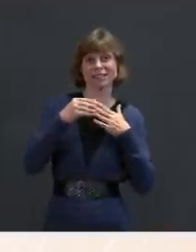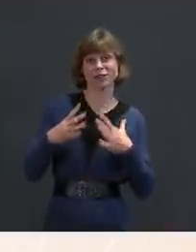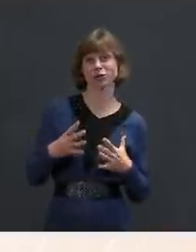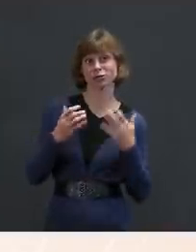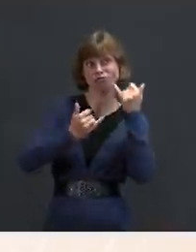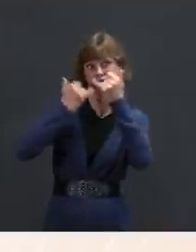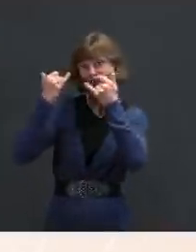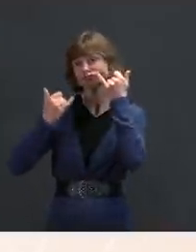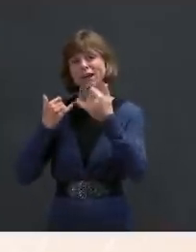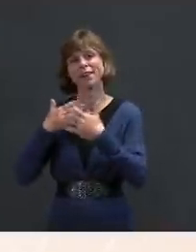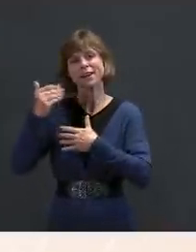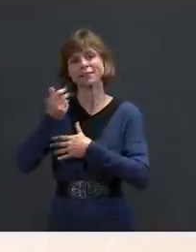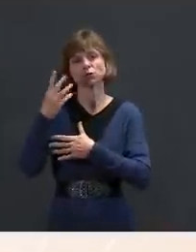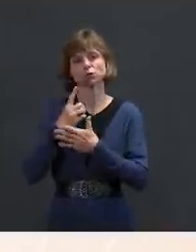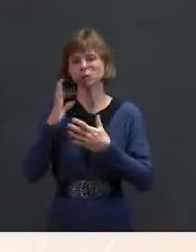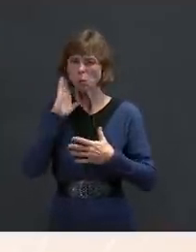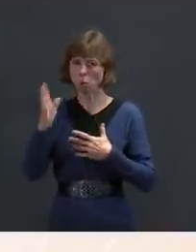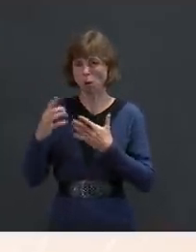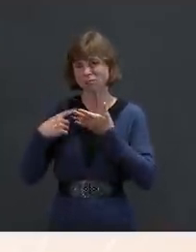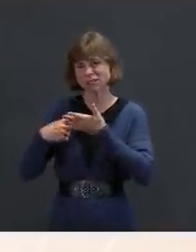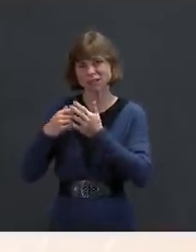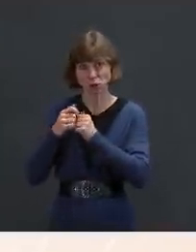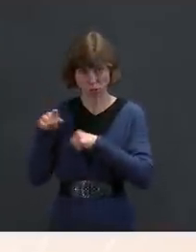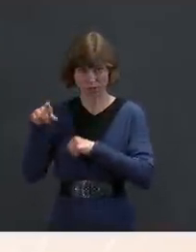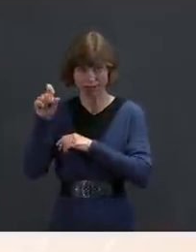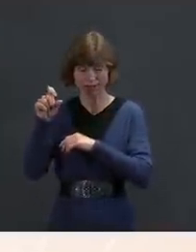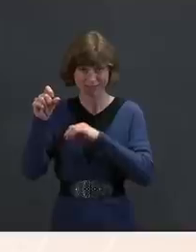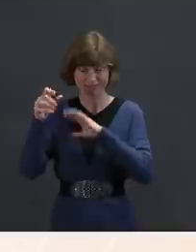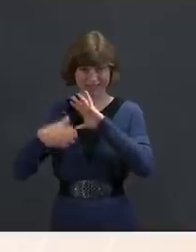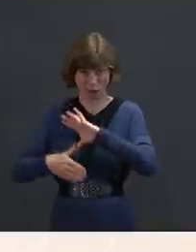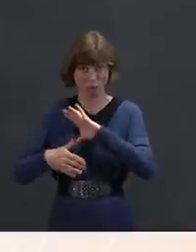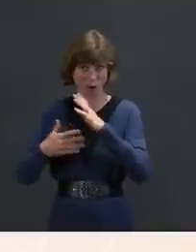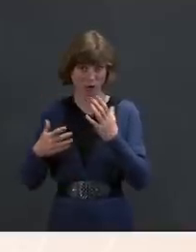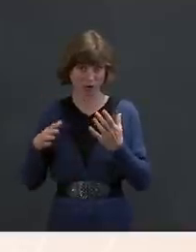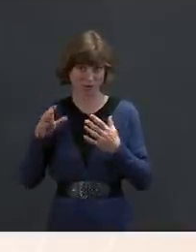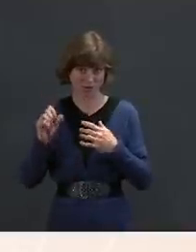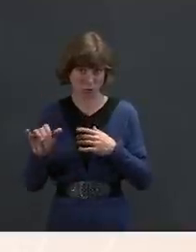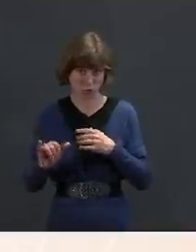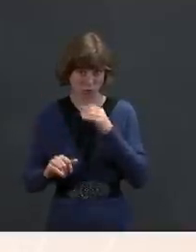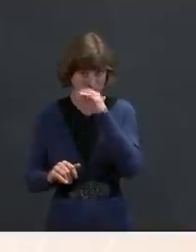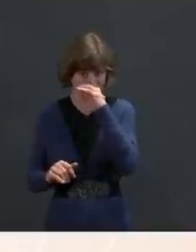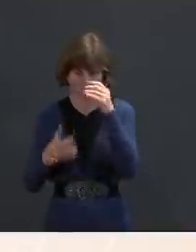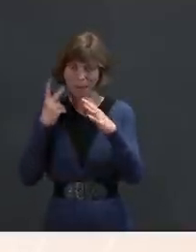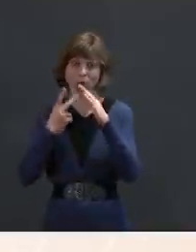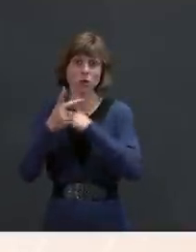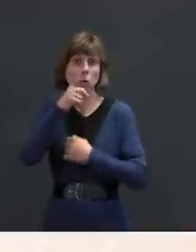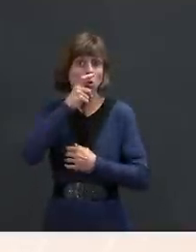with many leaders in South America, but I don't have any prediction for you about who or when. Go ahead. The Press: During the COVID briefing earlier today,